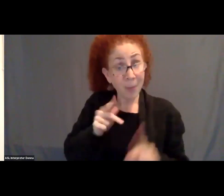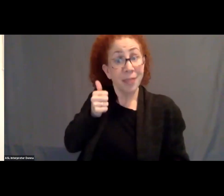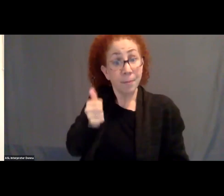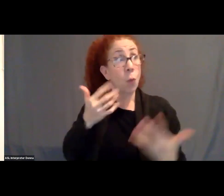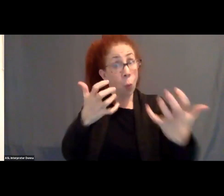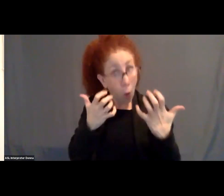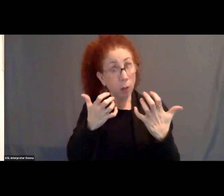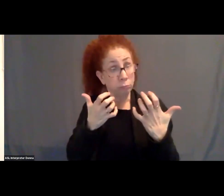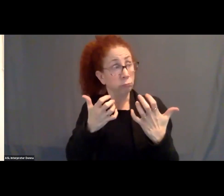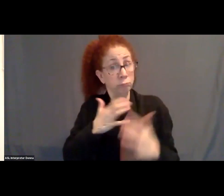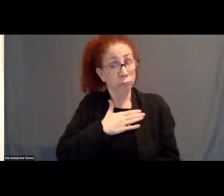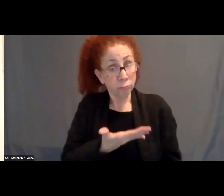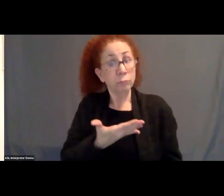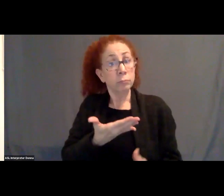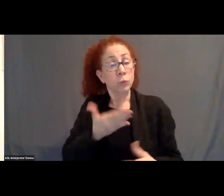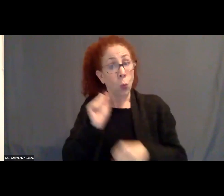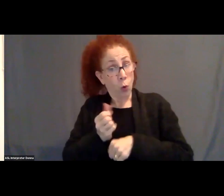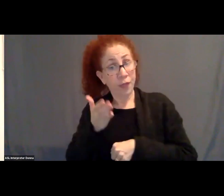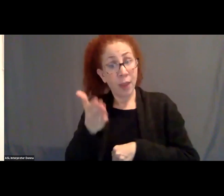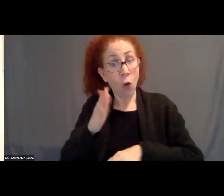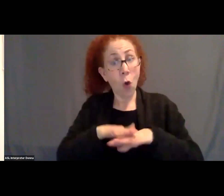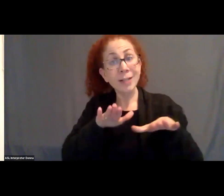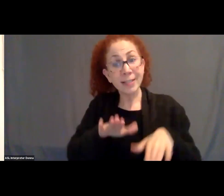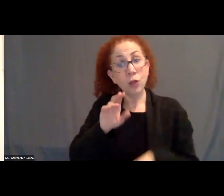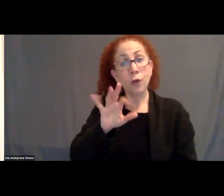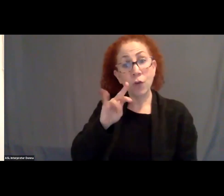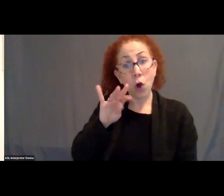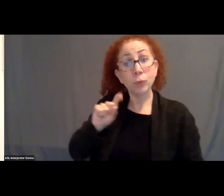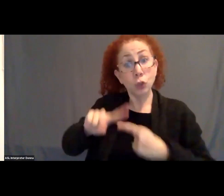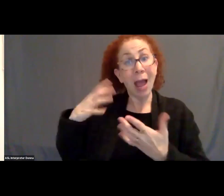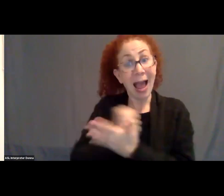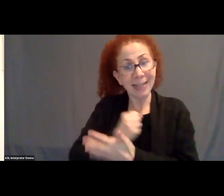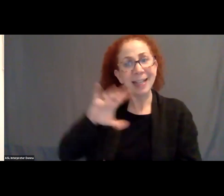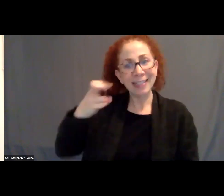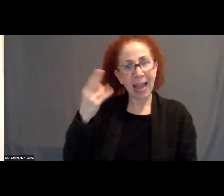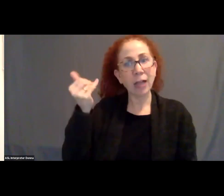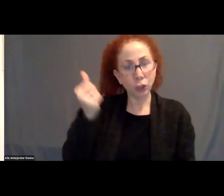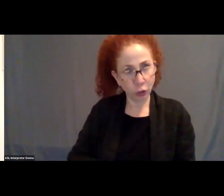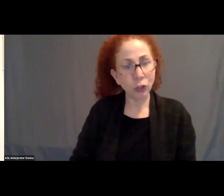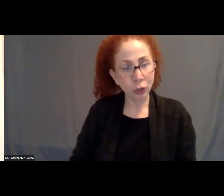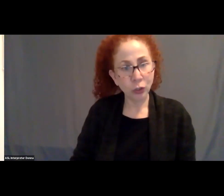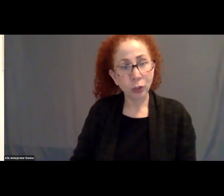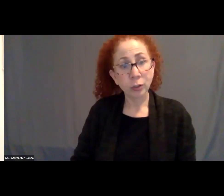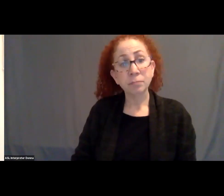employment on settler farms in order to access cash and a certain degree of autonomy.